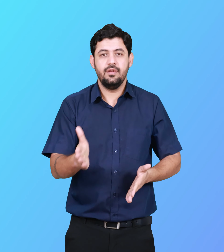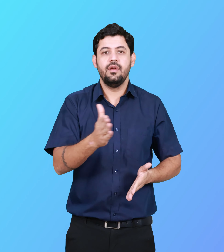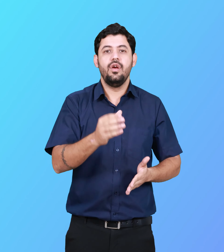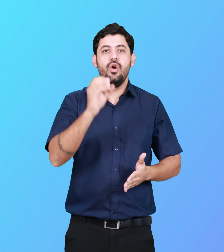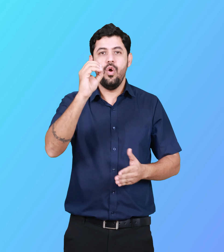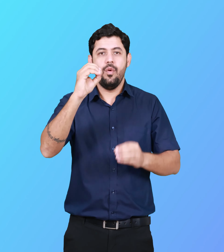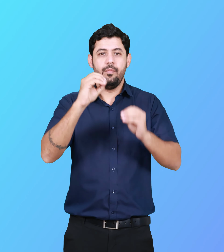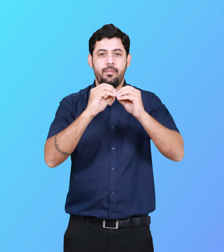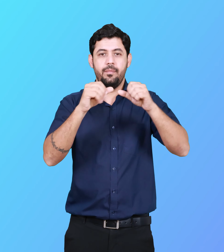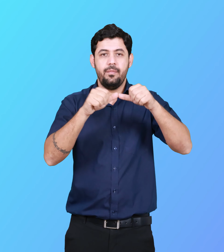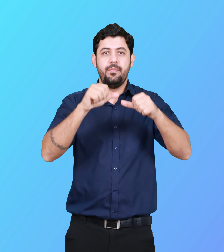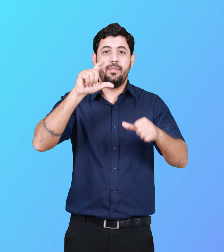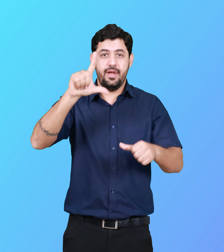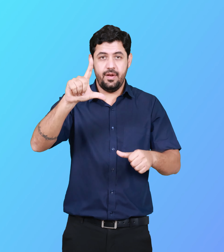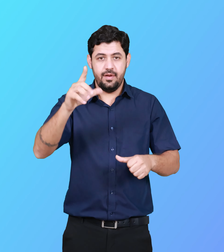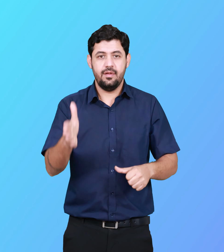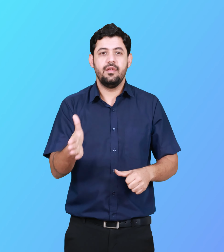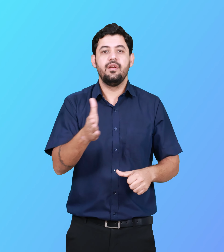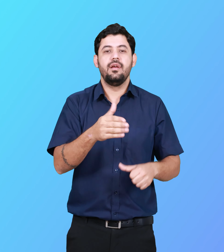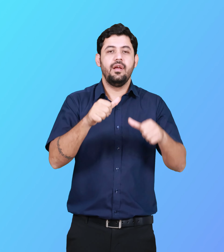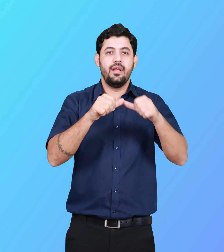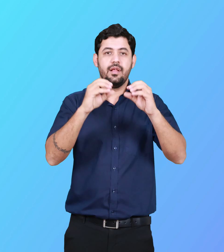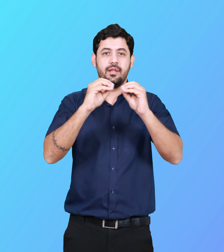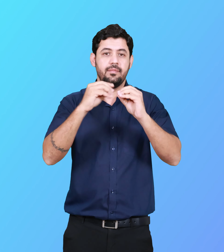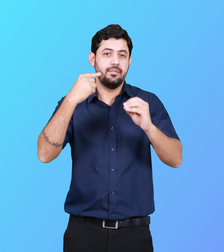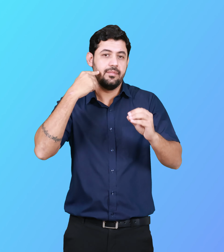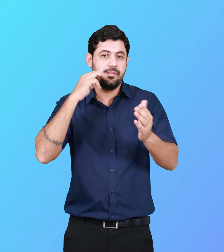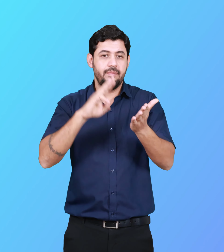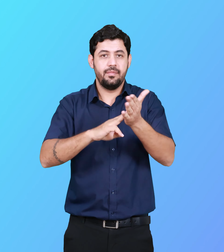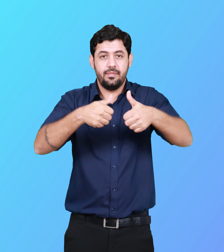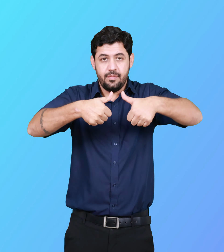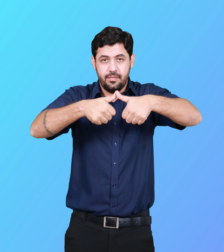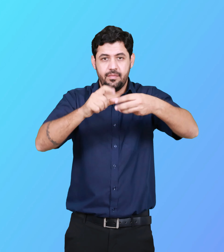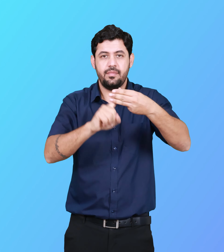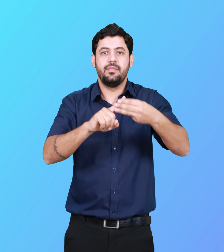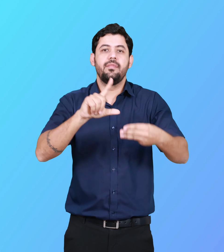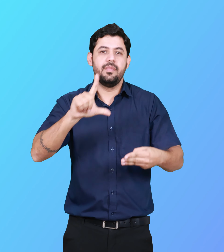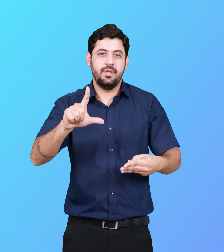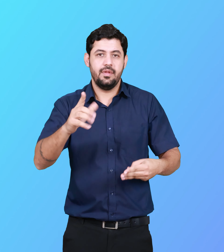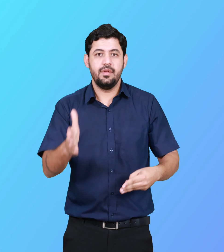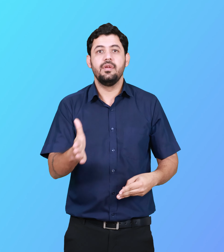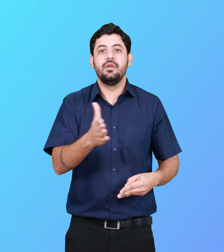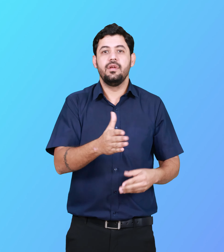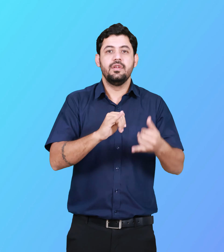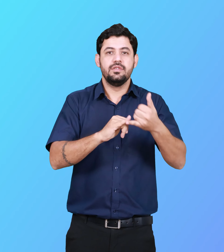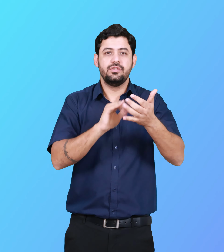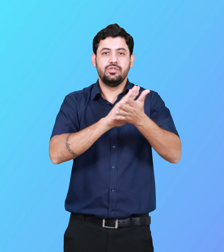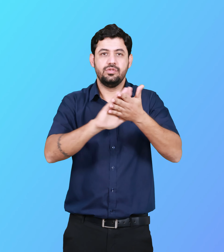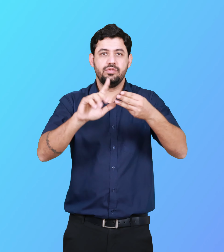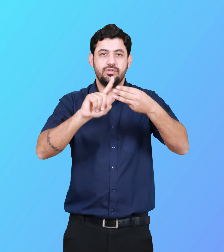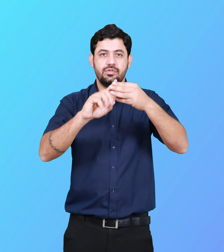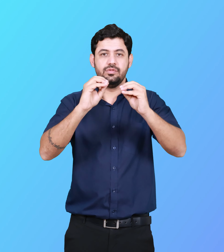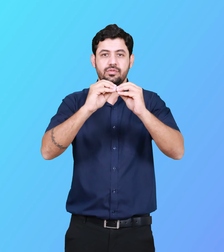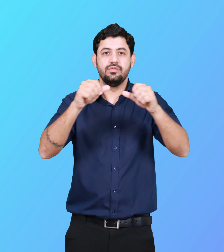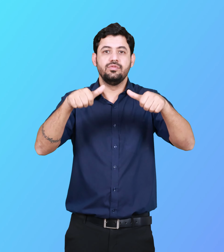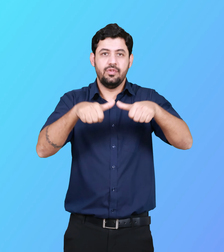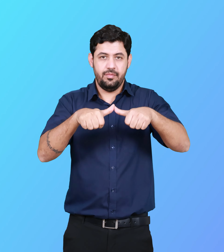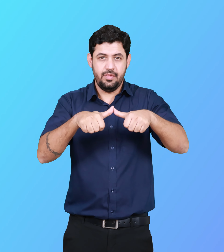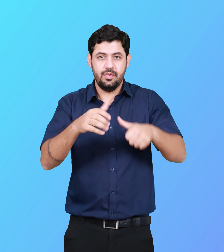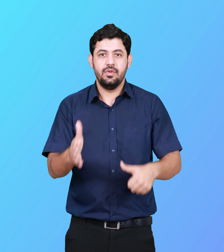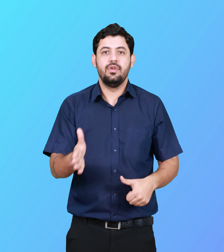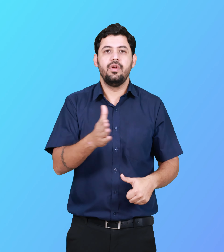Obal, Abimael, Sheba,